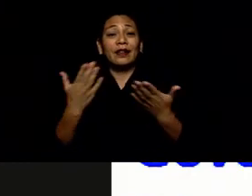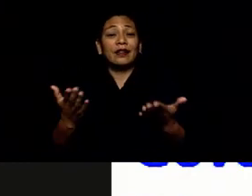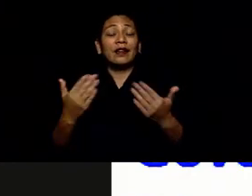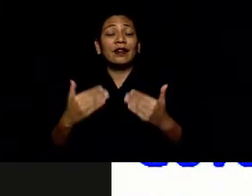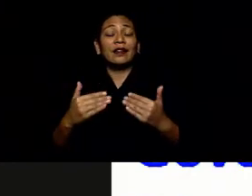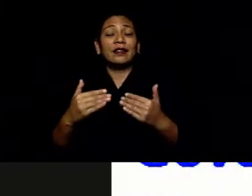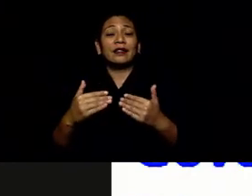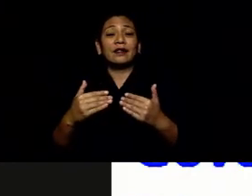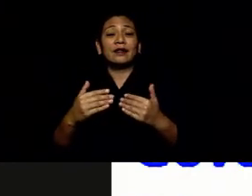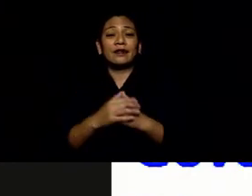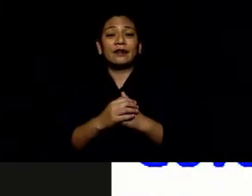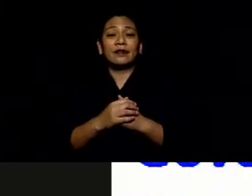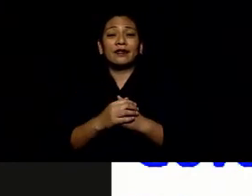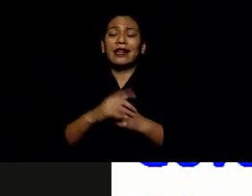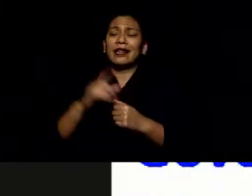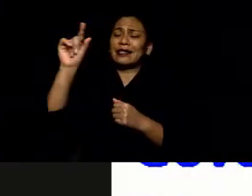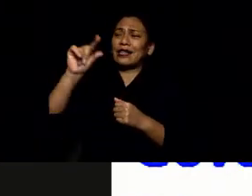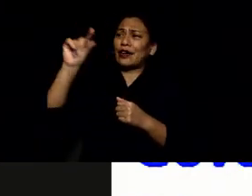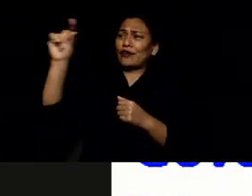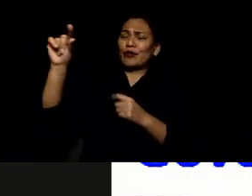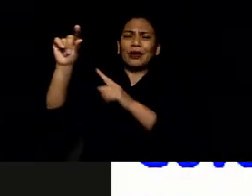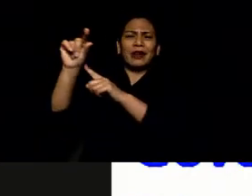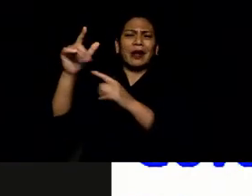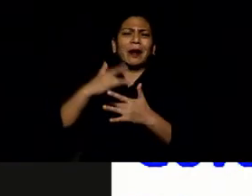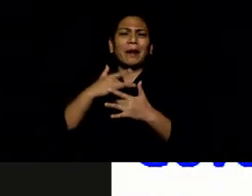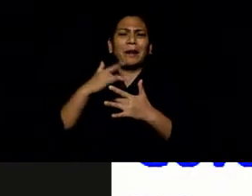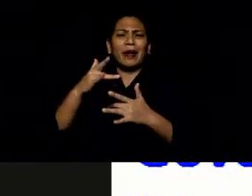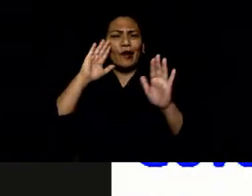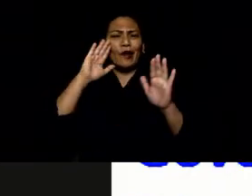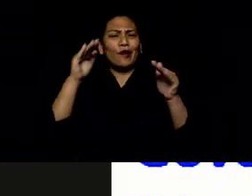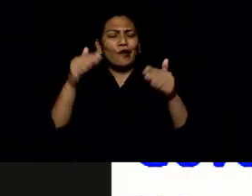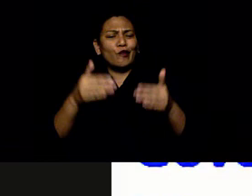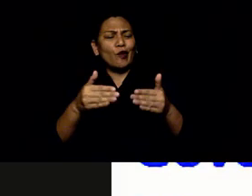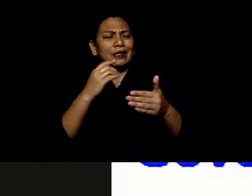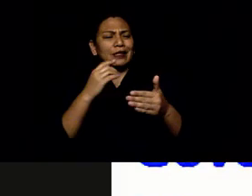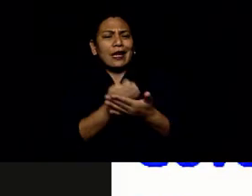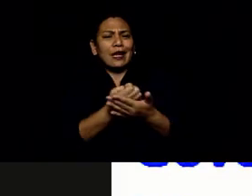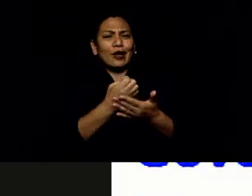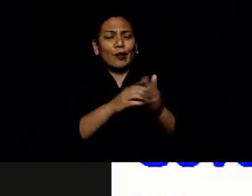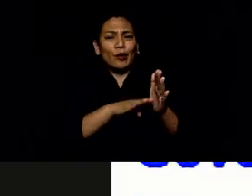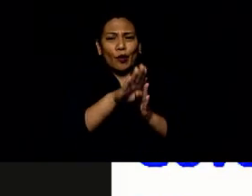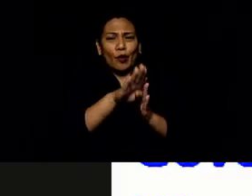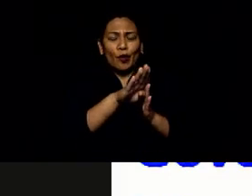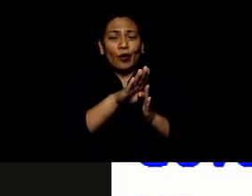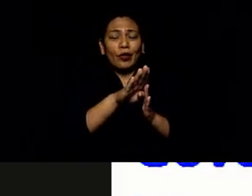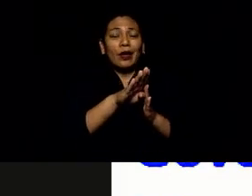focused on economic growth after World War II. And why did they do that?